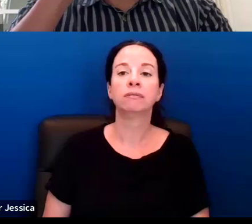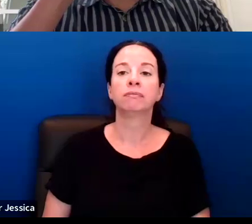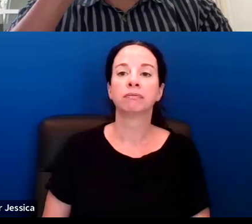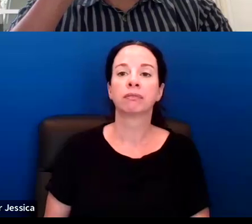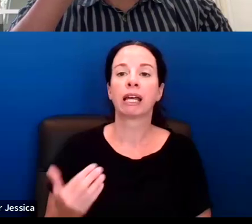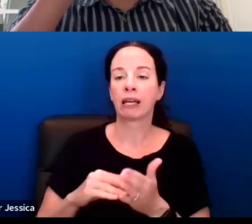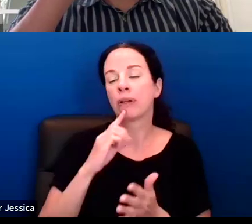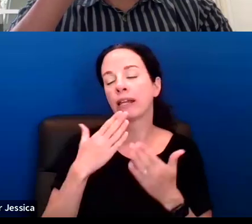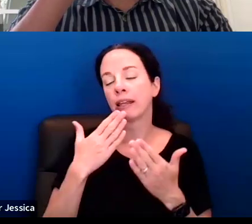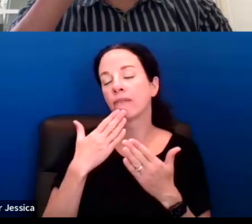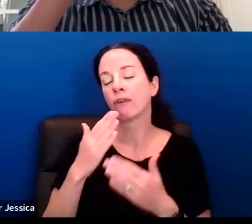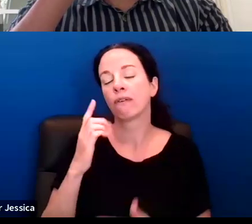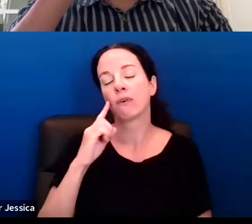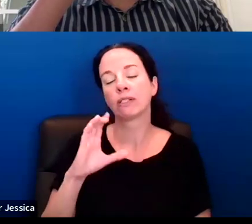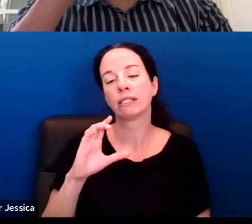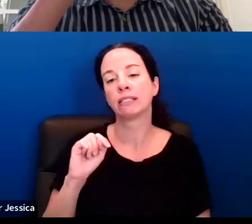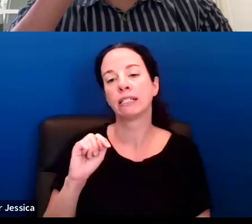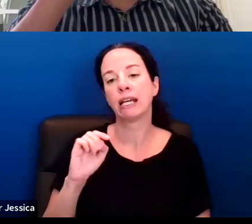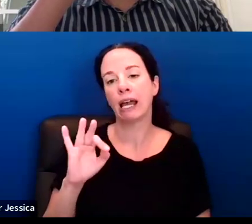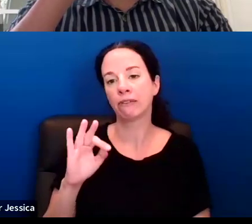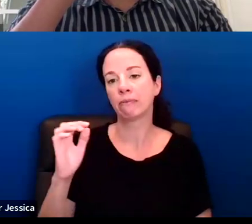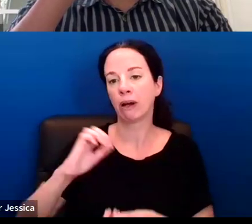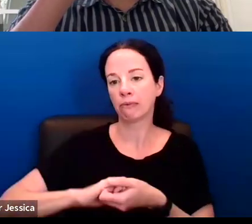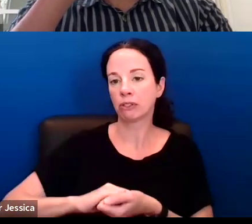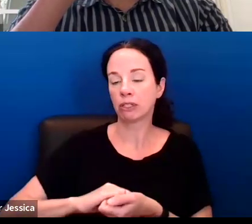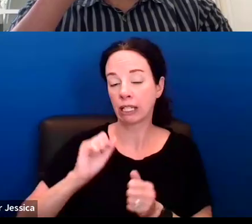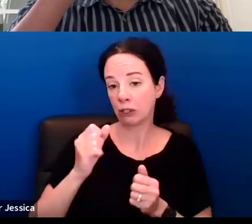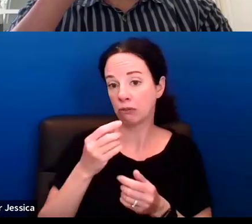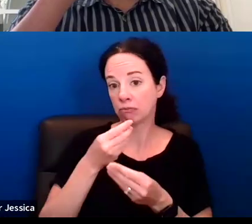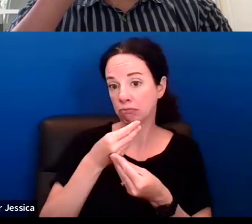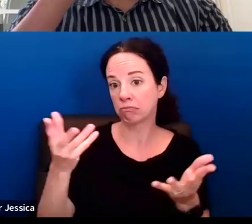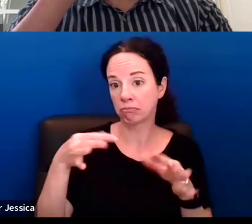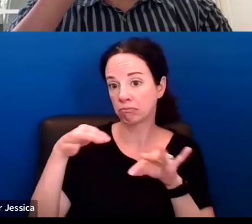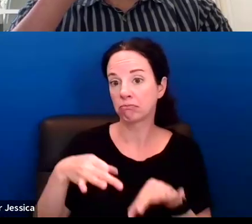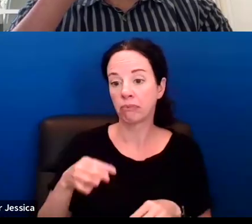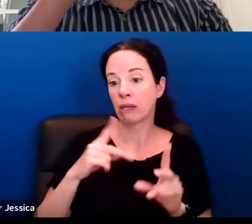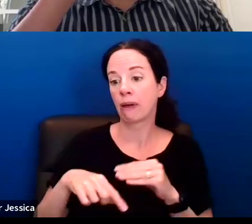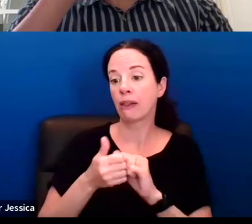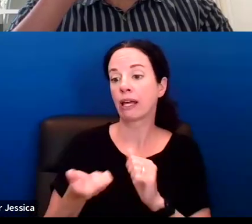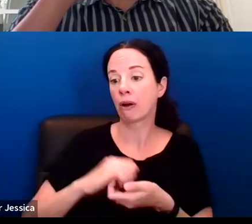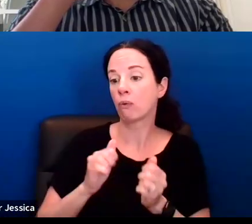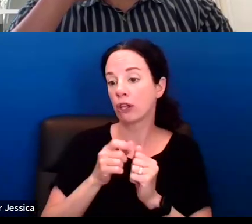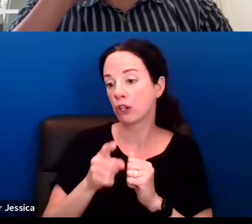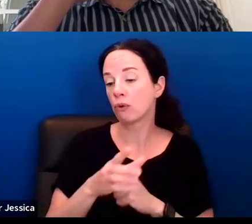partnership. Can you tell folks about how they can work with you and leverage the Digital Learn